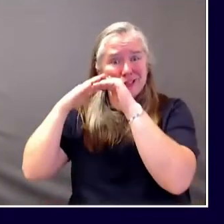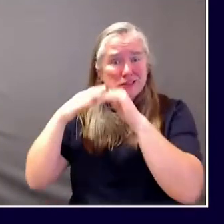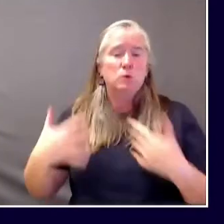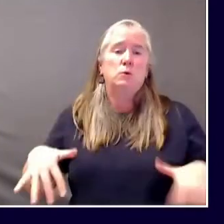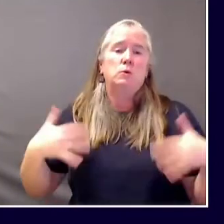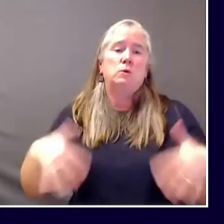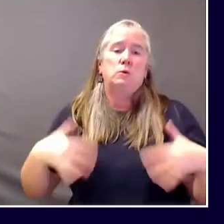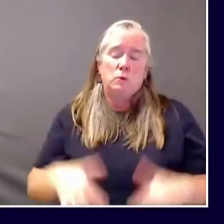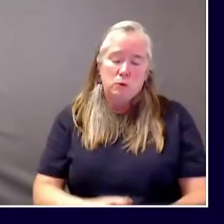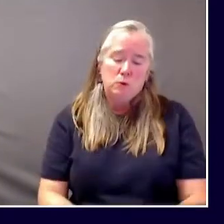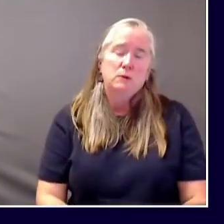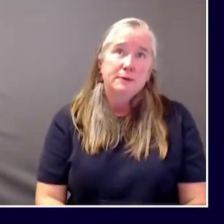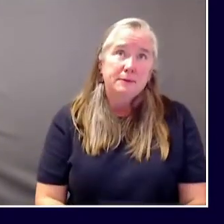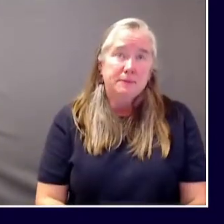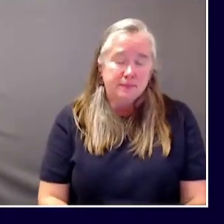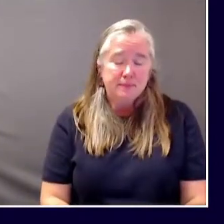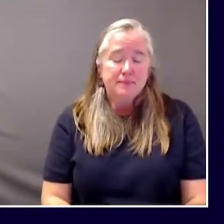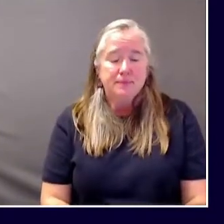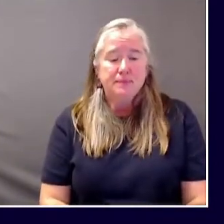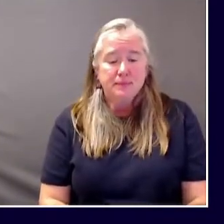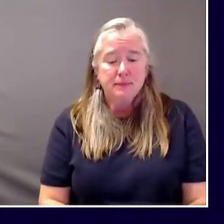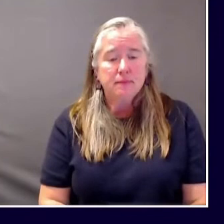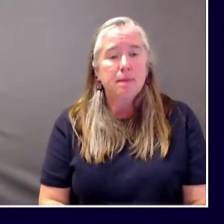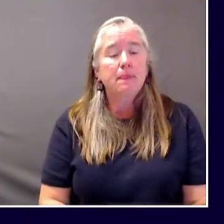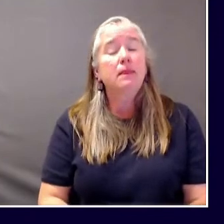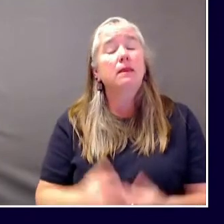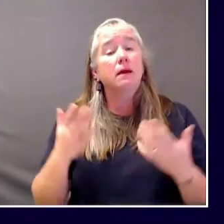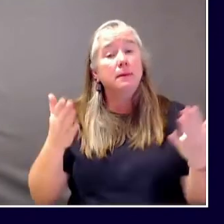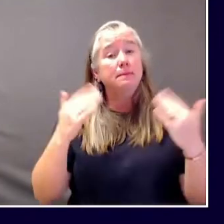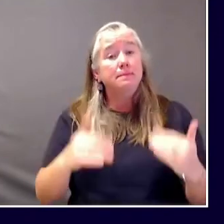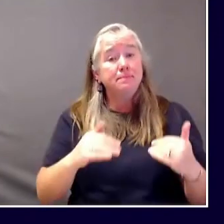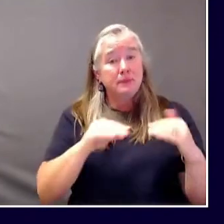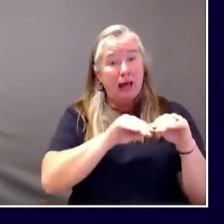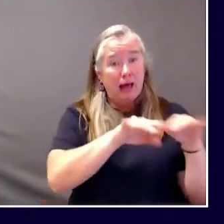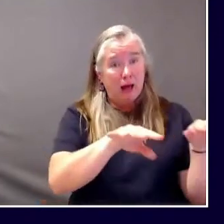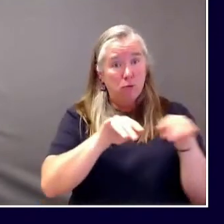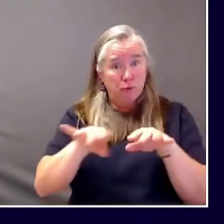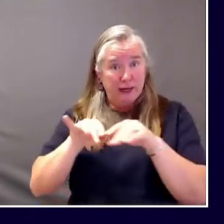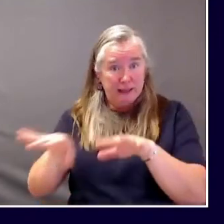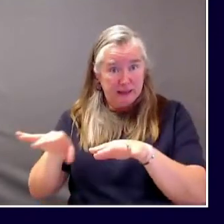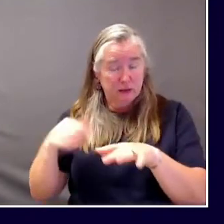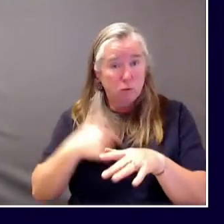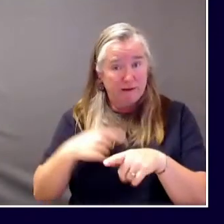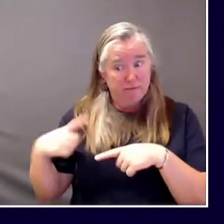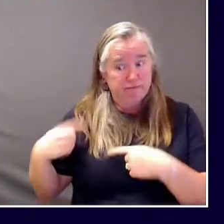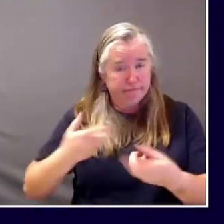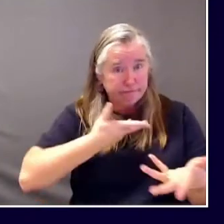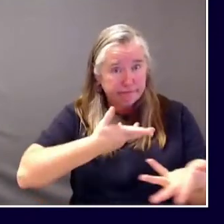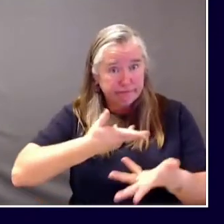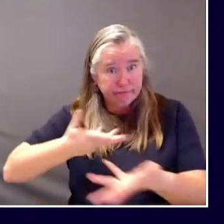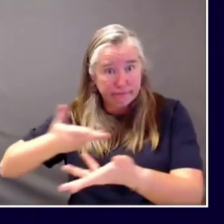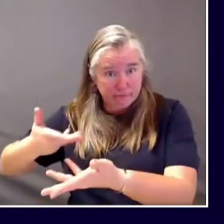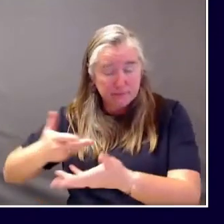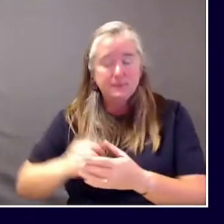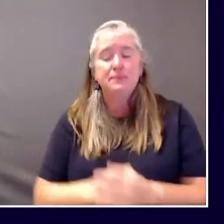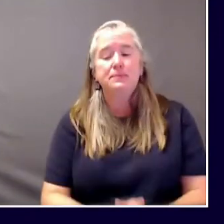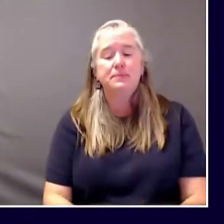provide some brief updates on some of the outbreaks in which